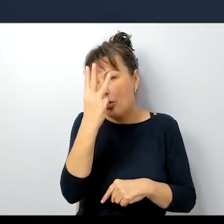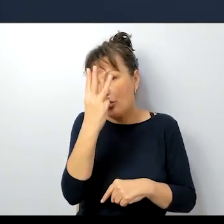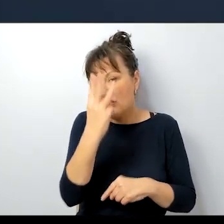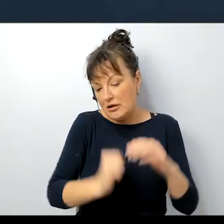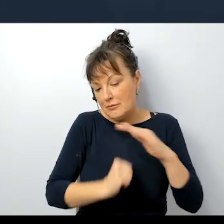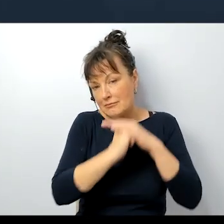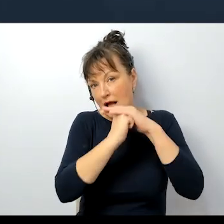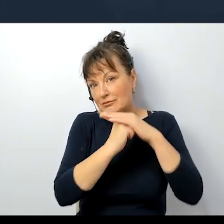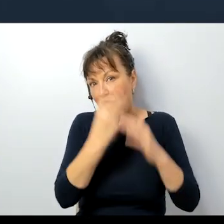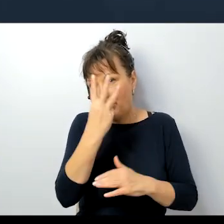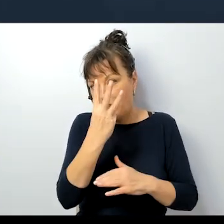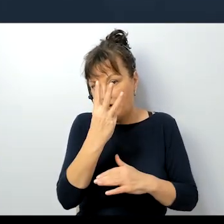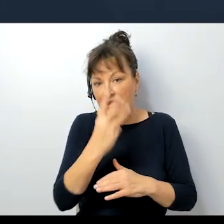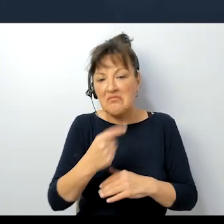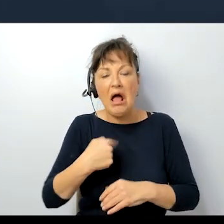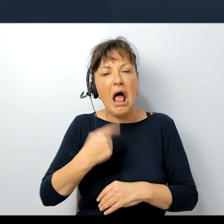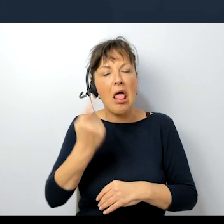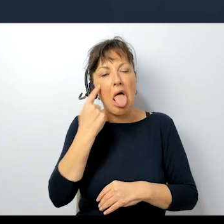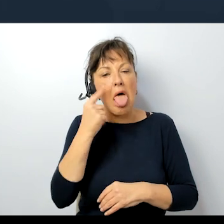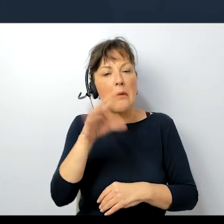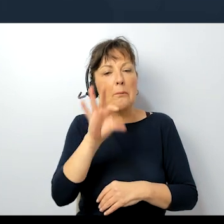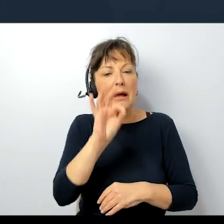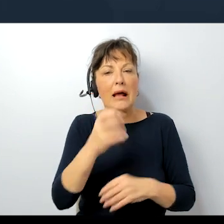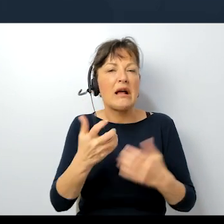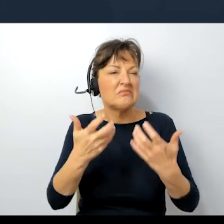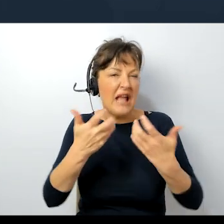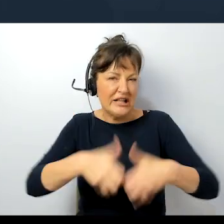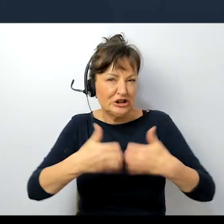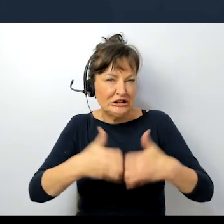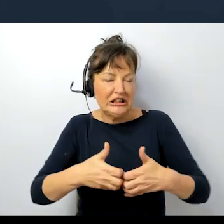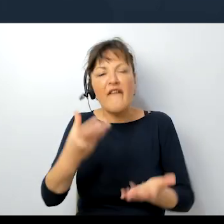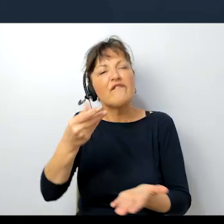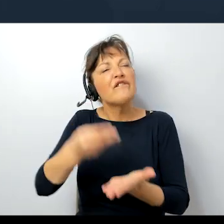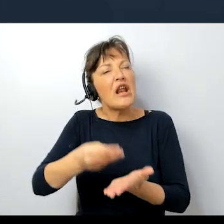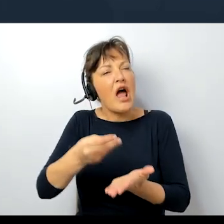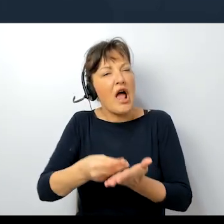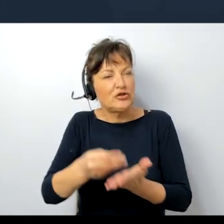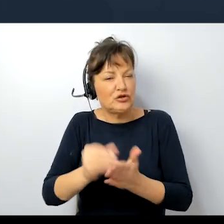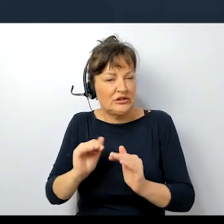You can then select up to three subject areas, then click next to submit your contact details.